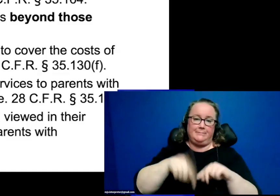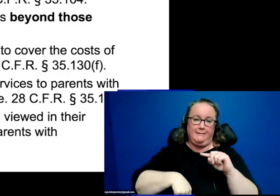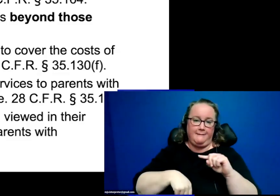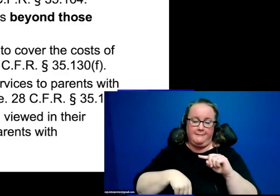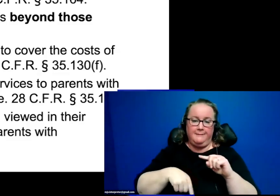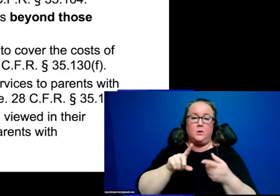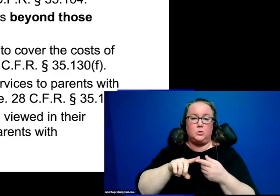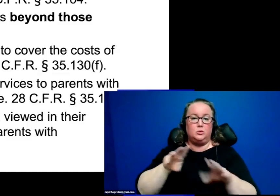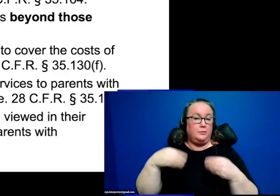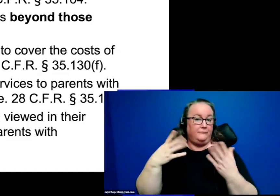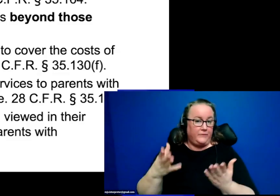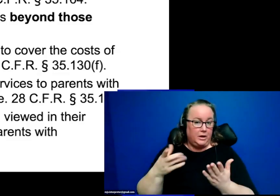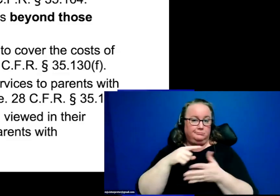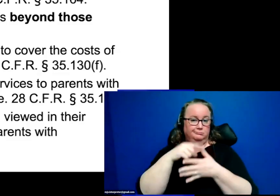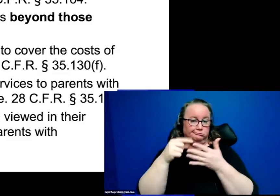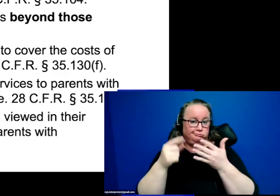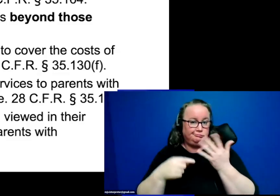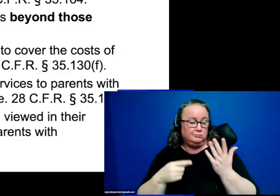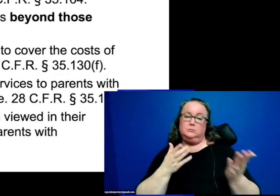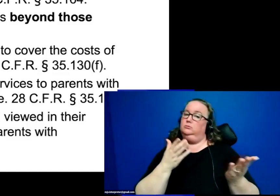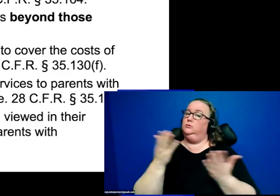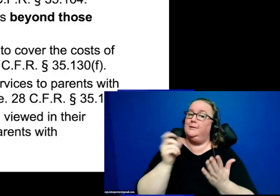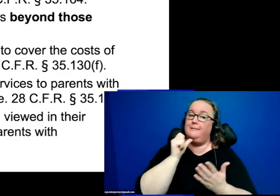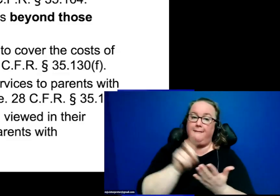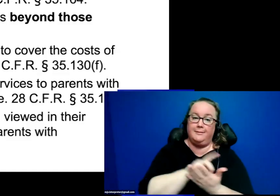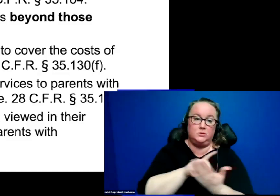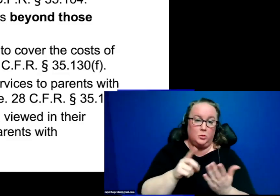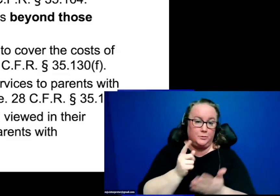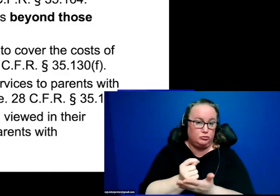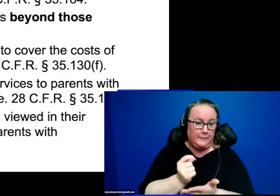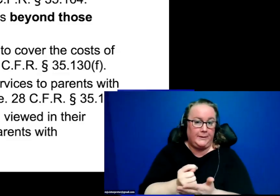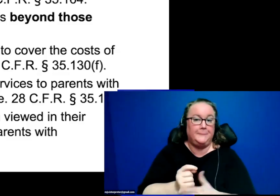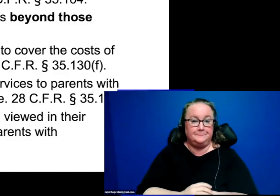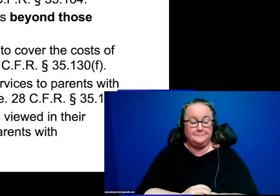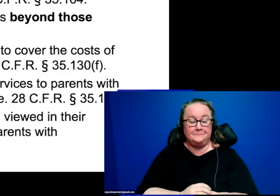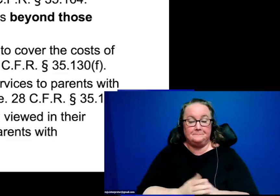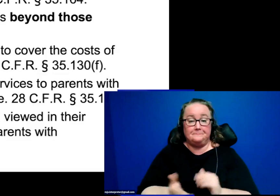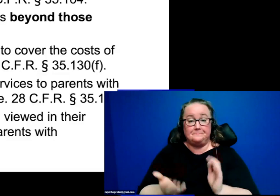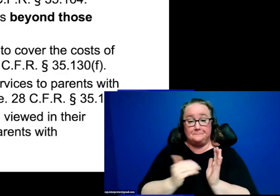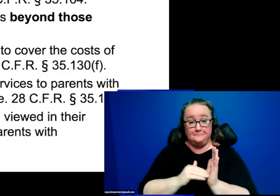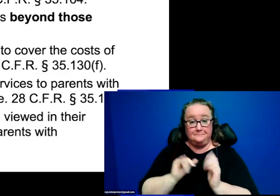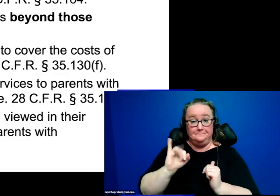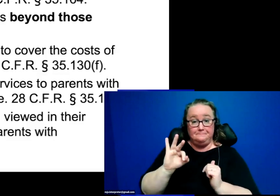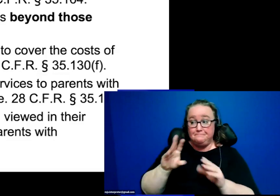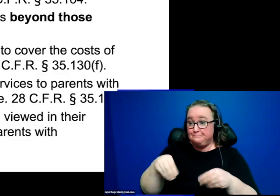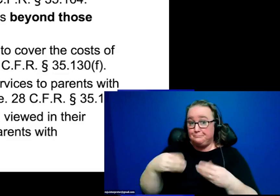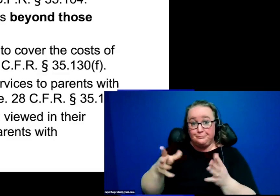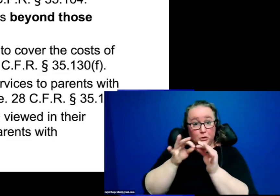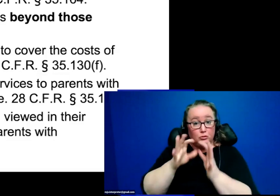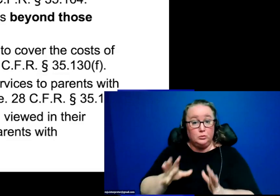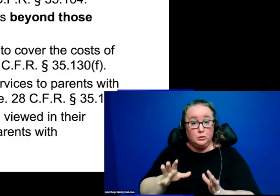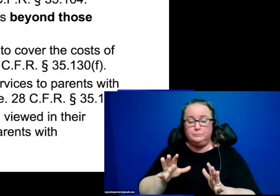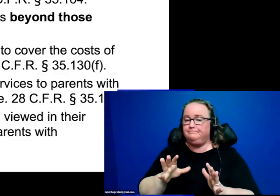provide that nondiscriminatory treatment. So again, if they provide an interpreter, for example, they can't then go and say,